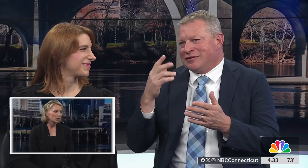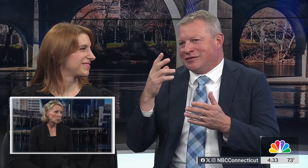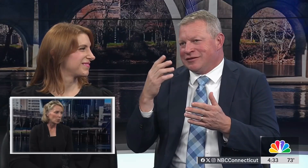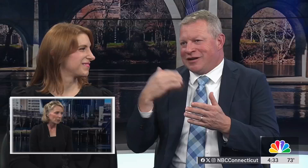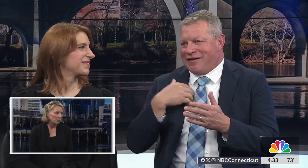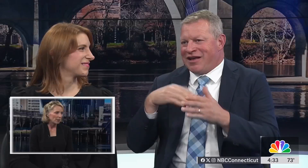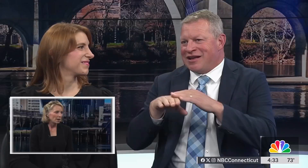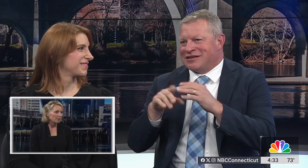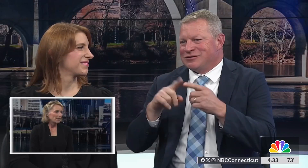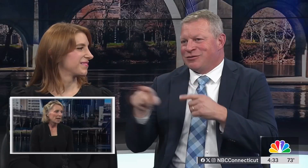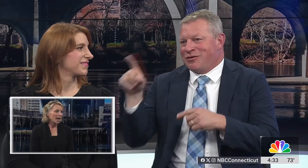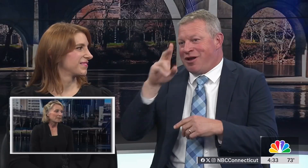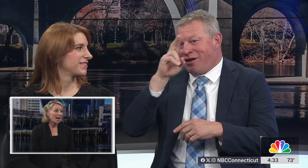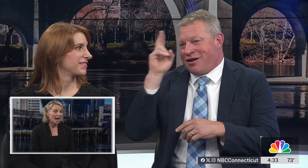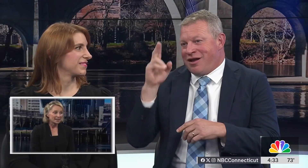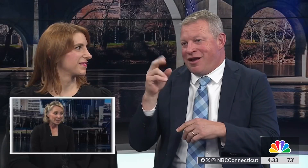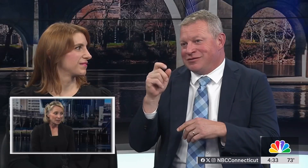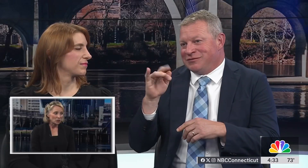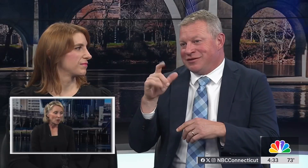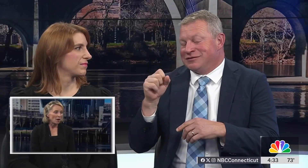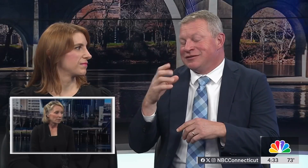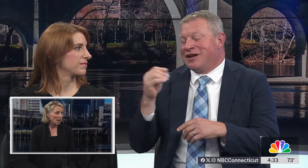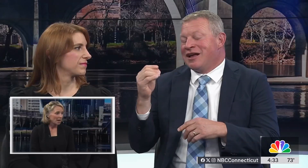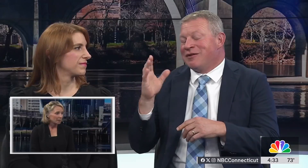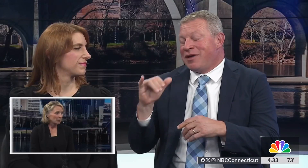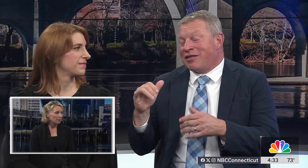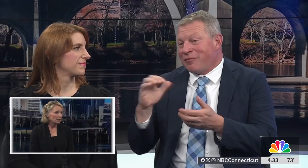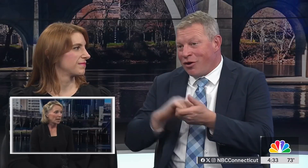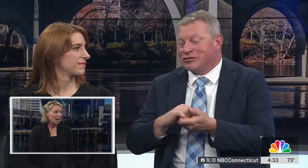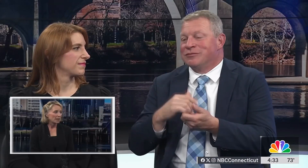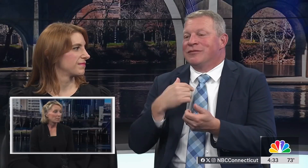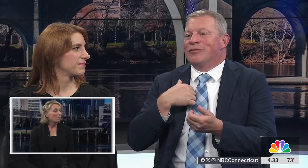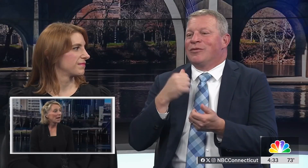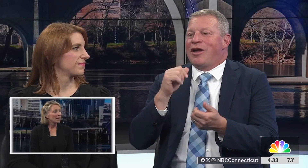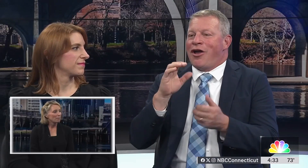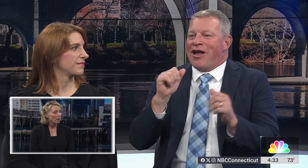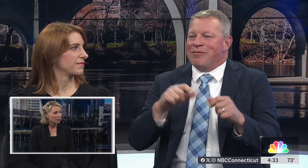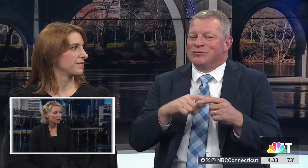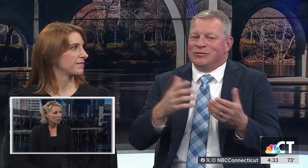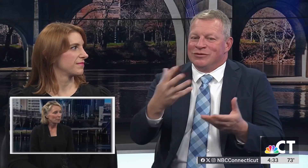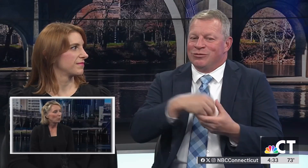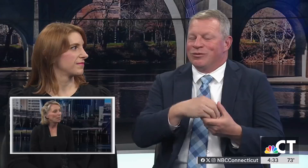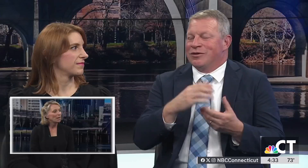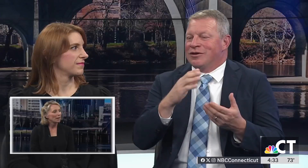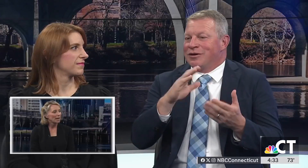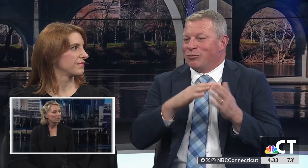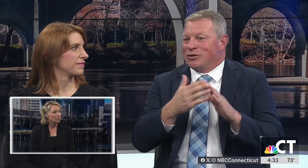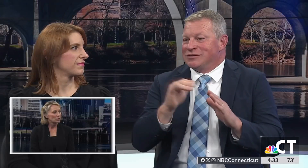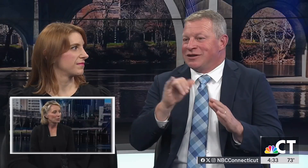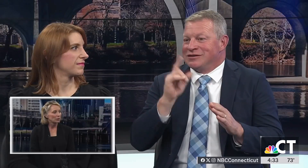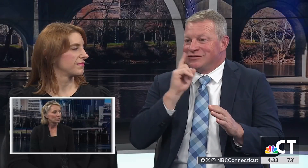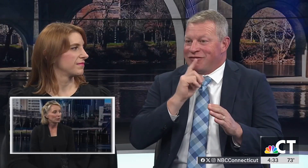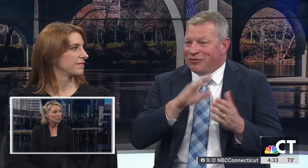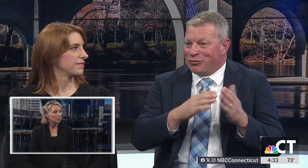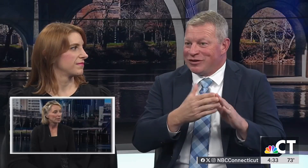community. I also want to mention that C.h.a. Has been a tremendous partner with our